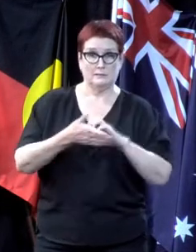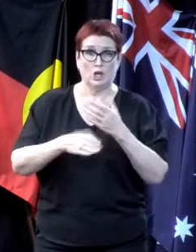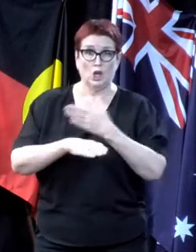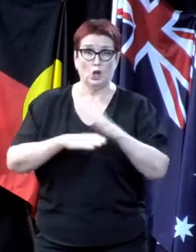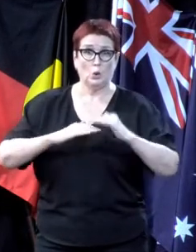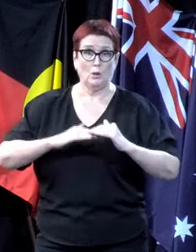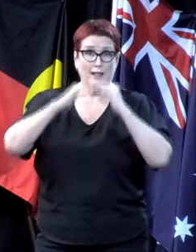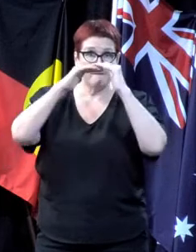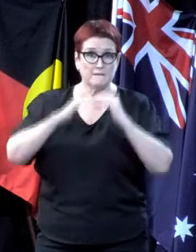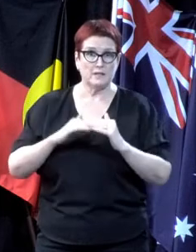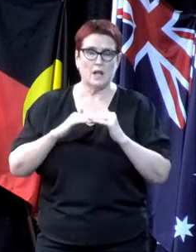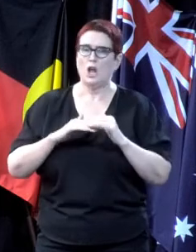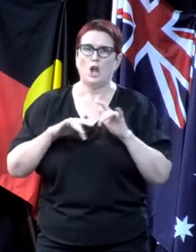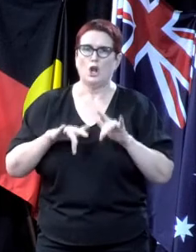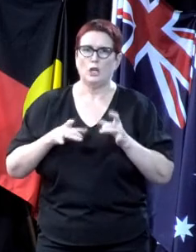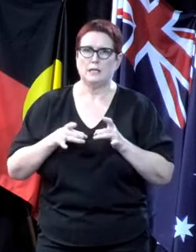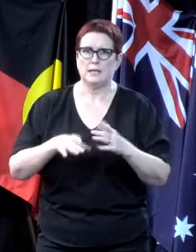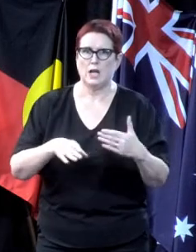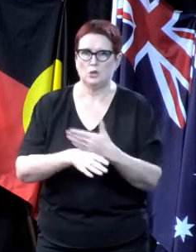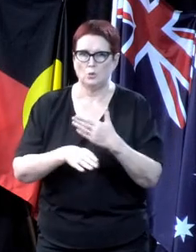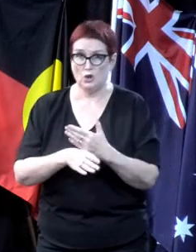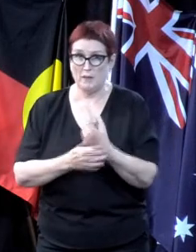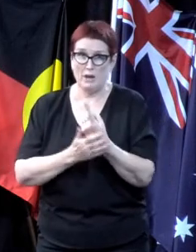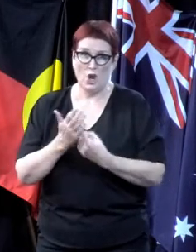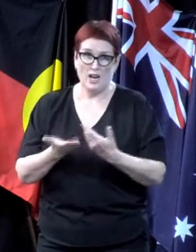However it does only provide us access to the top storey of one of our